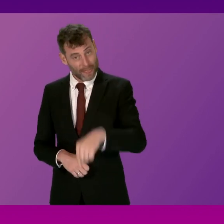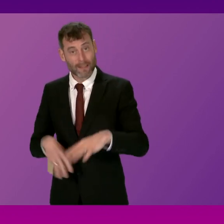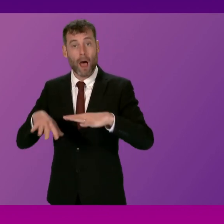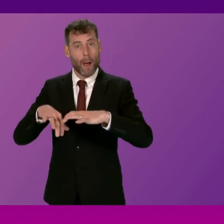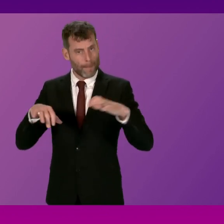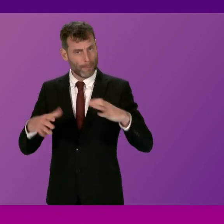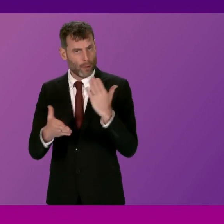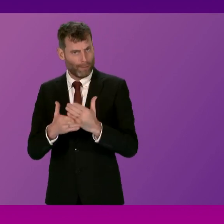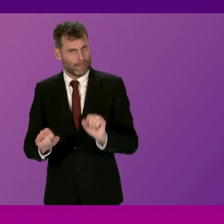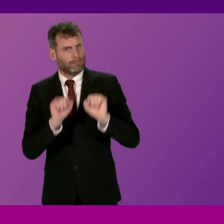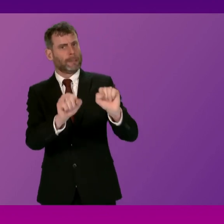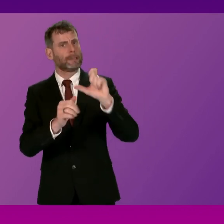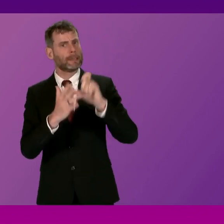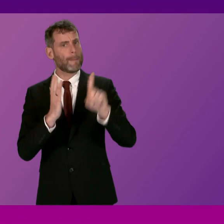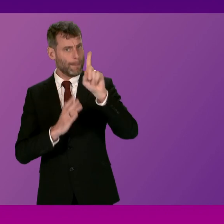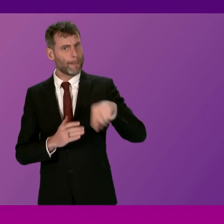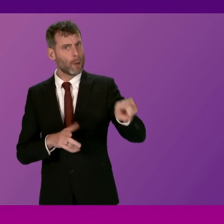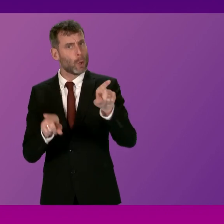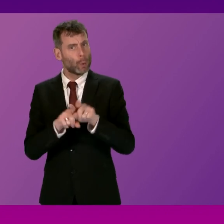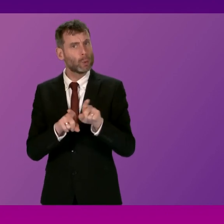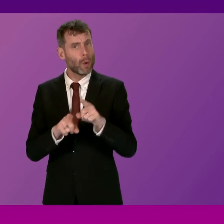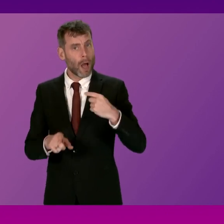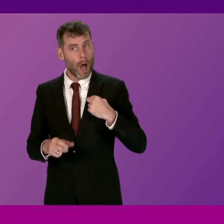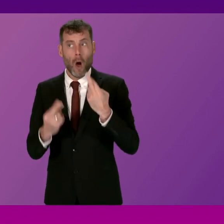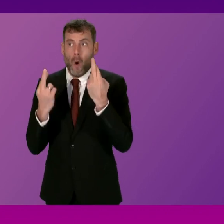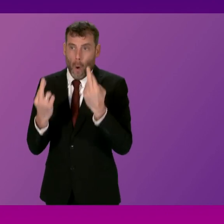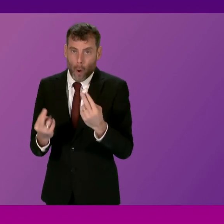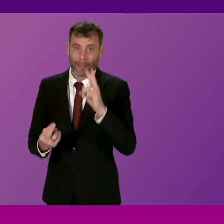I hope that, in years to come, we will see more of that.